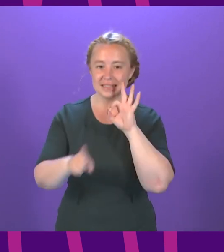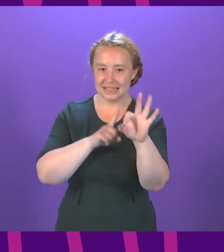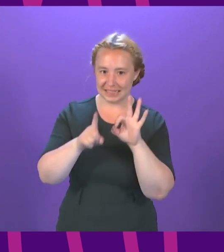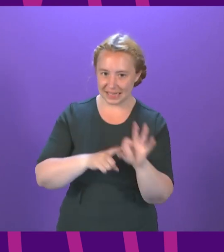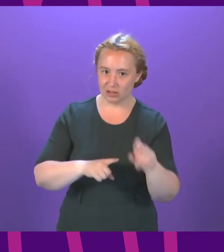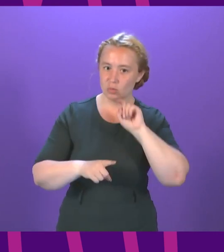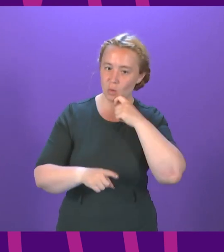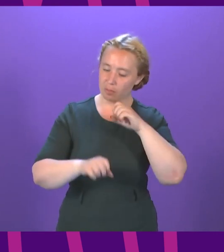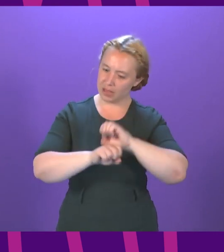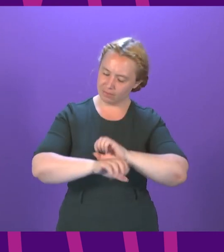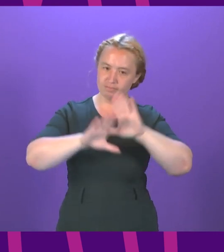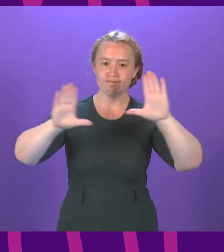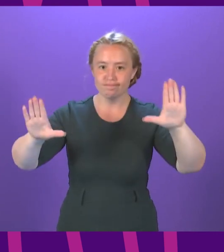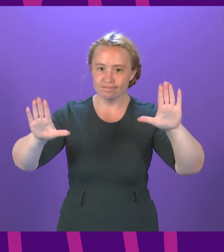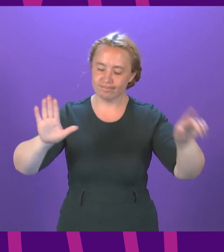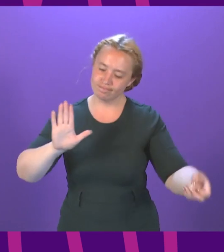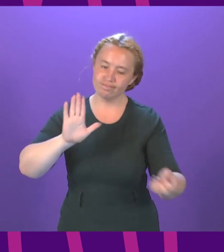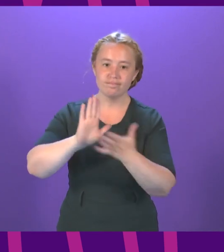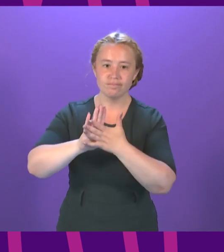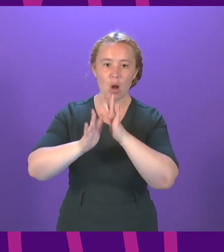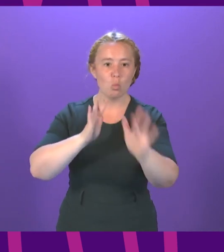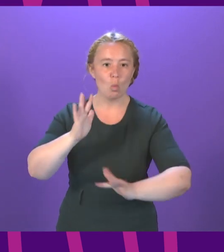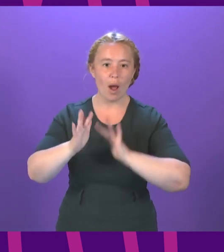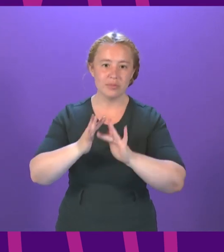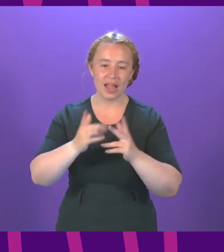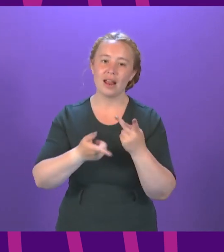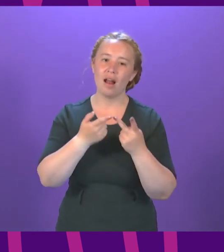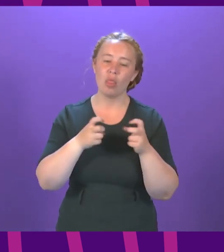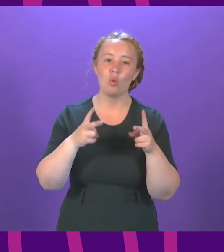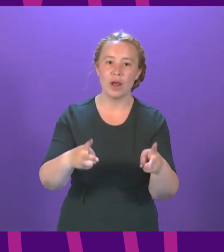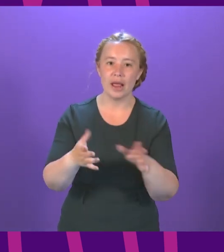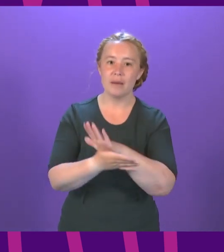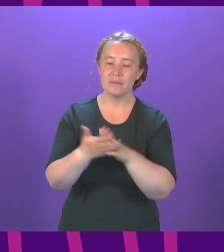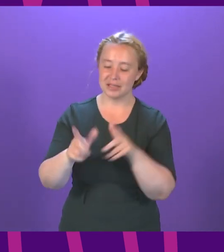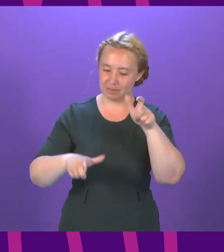very visible on our website and other platforms, so that people have an understanding of that.